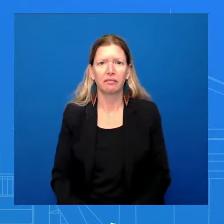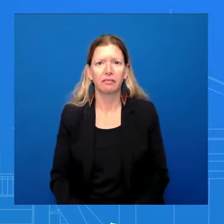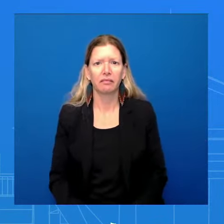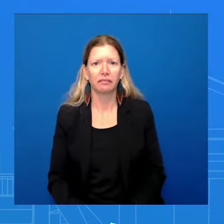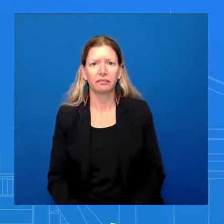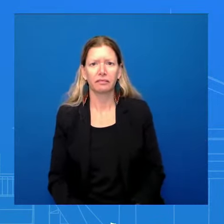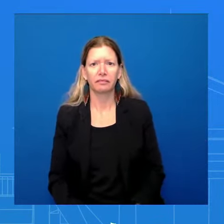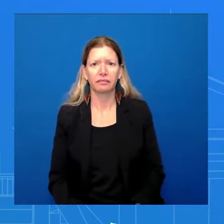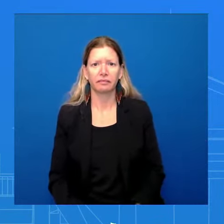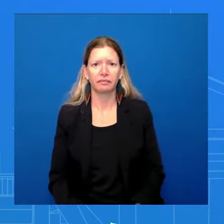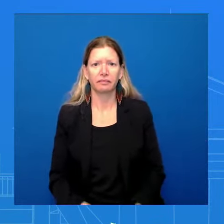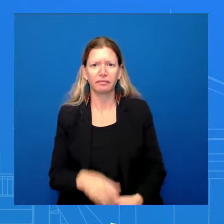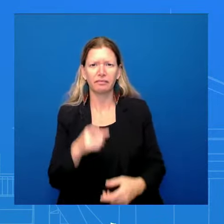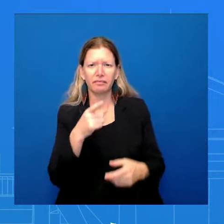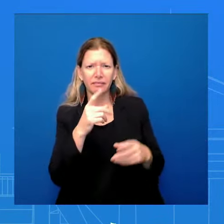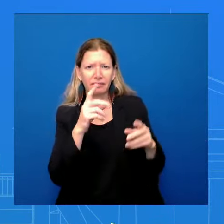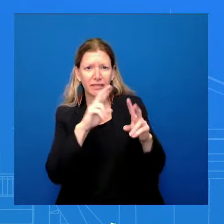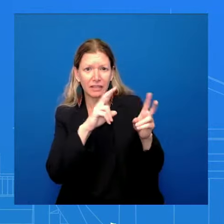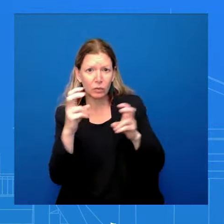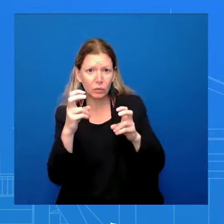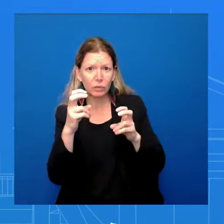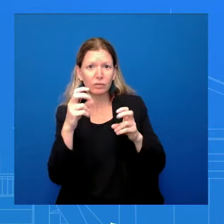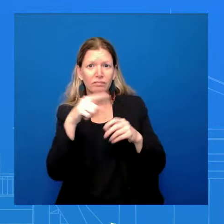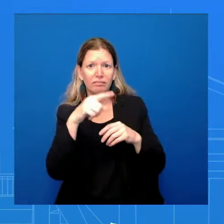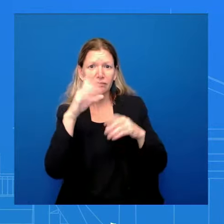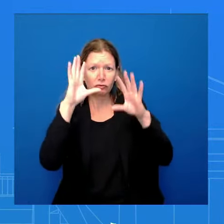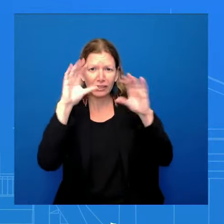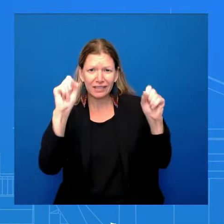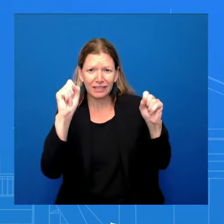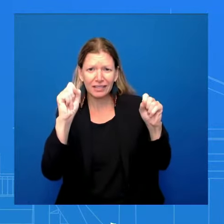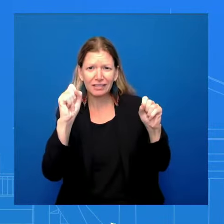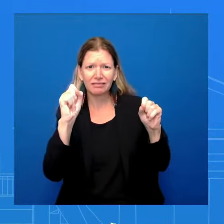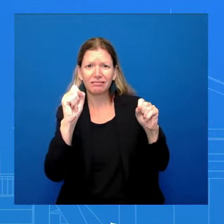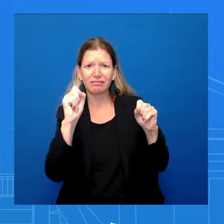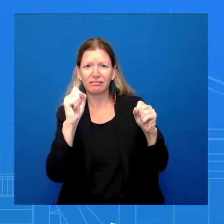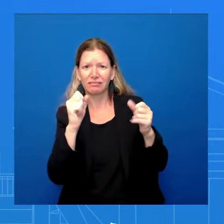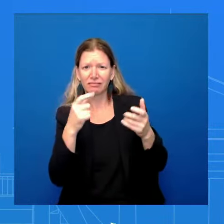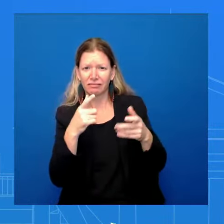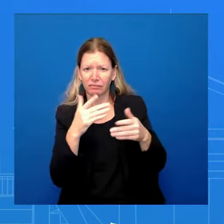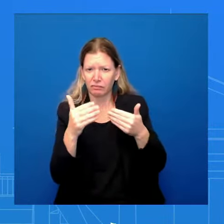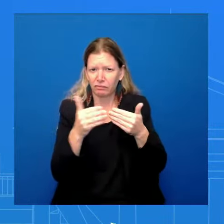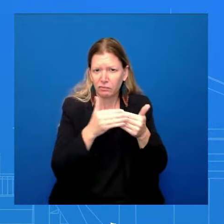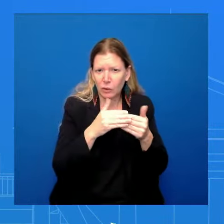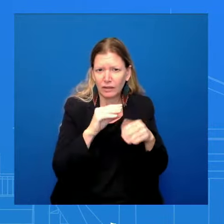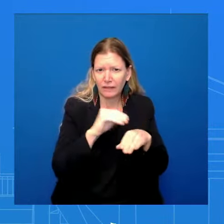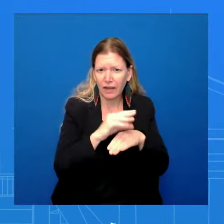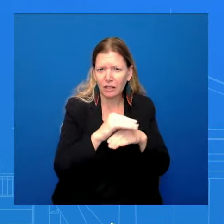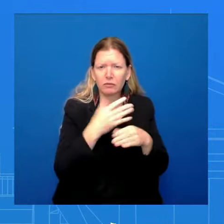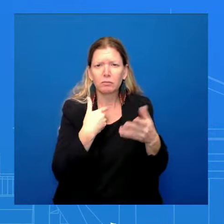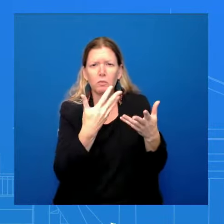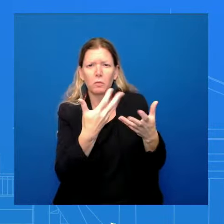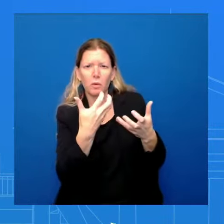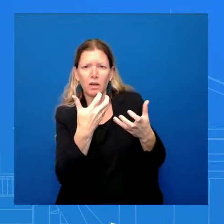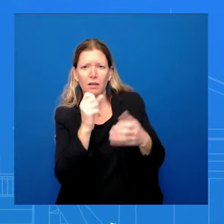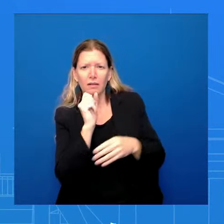and given your role being such a close advisor, I want to ask you about how you would describe to us the impact on a personal level